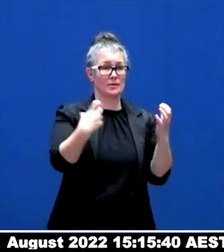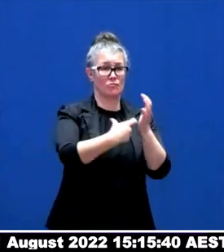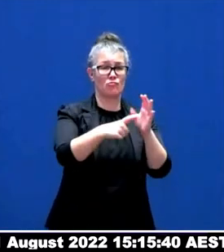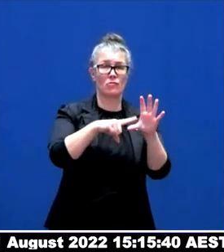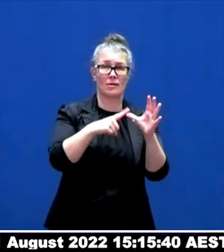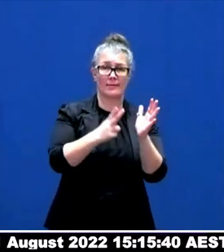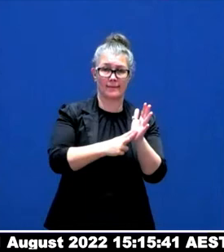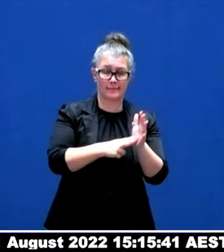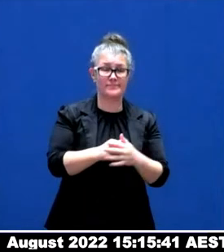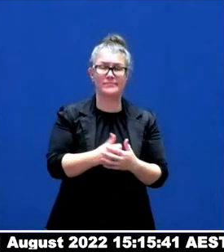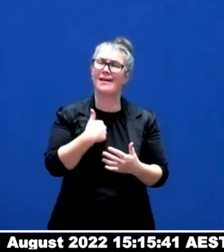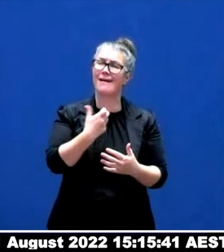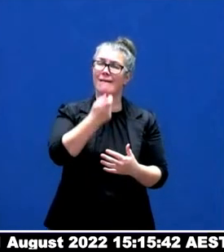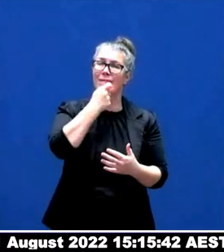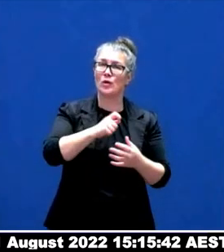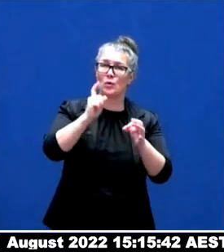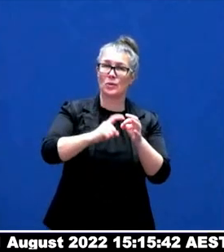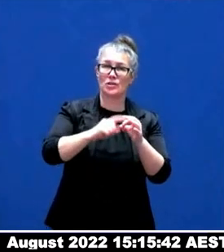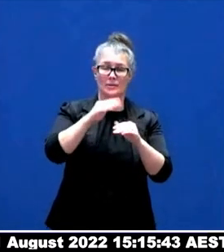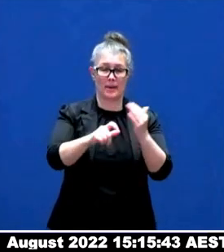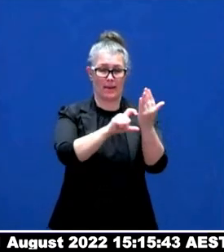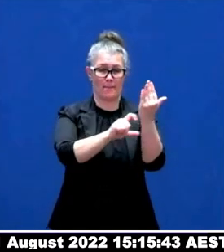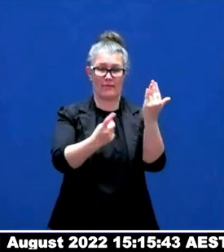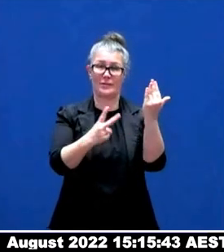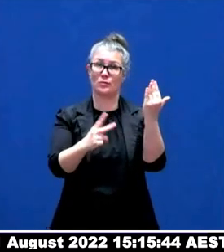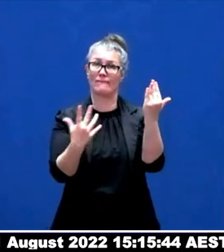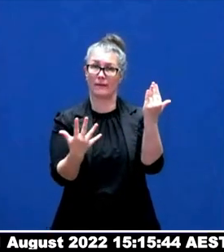I'd like to ask you a couple of questions about paragraph 25 of your statement which